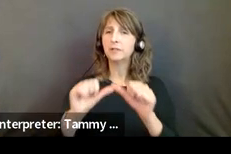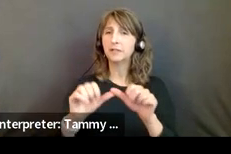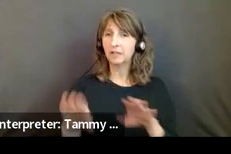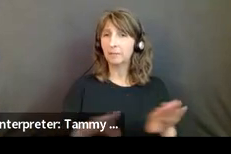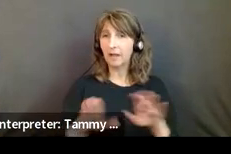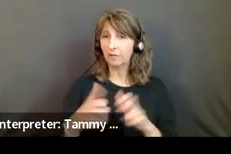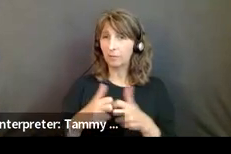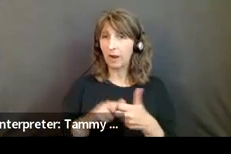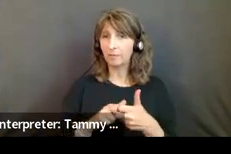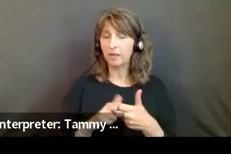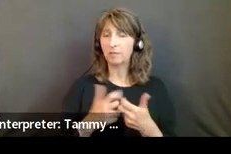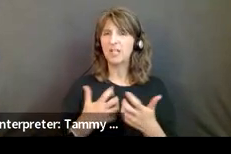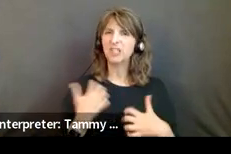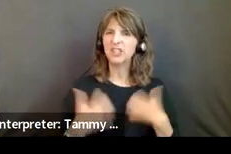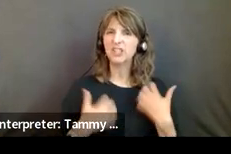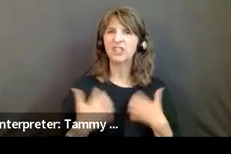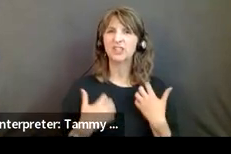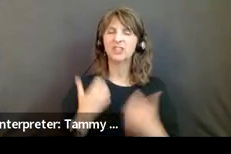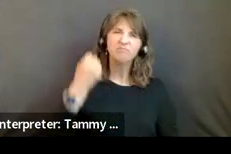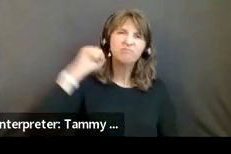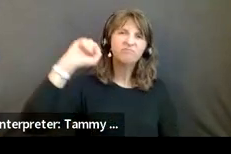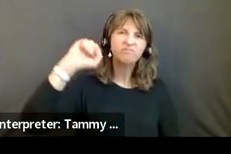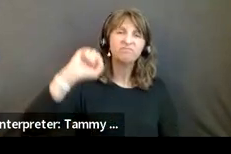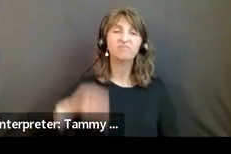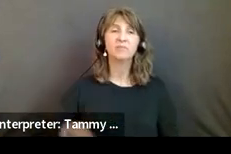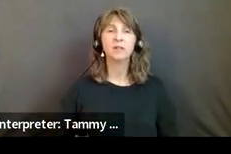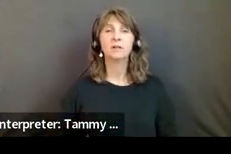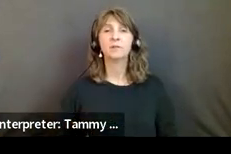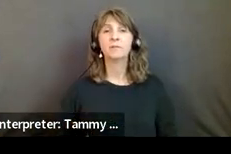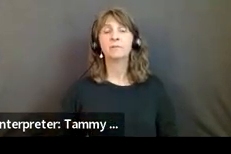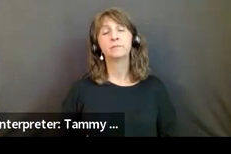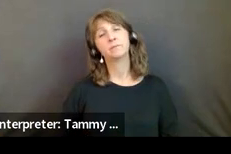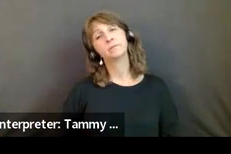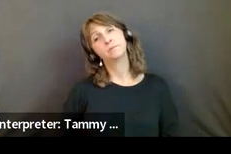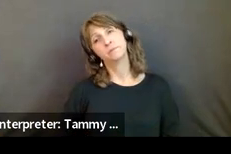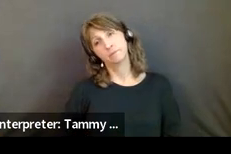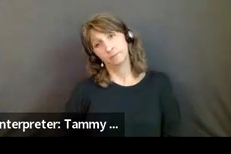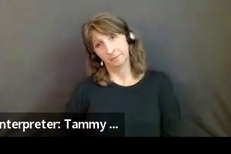It's defiance towards authority figures and societal norms. These patterns are often emerged during childhood.